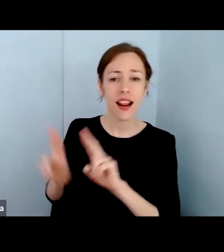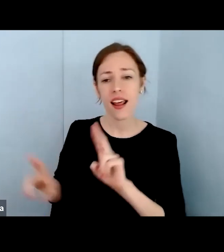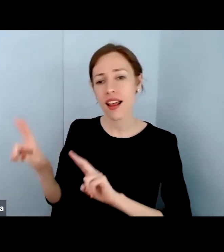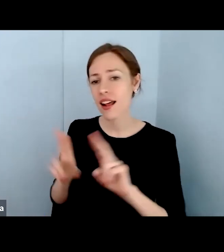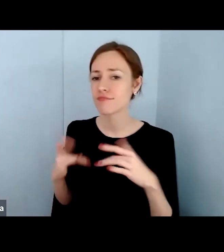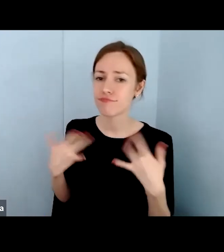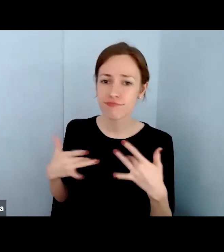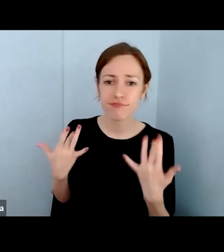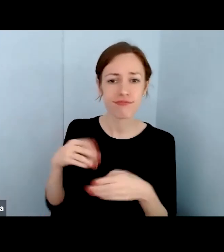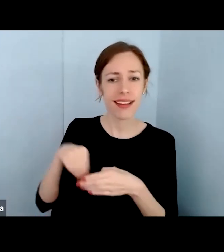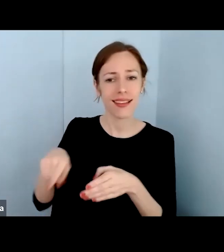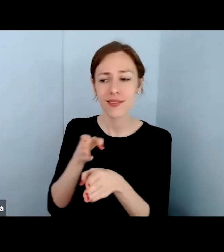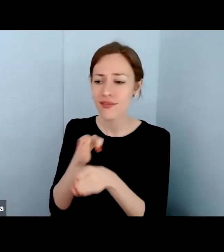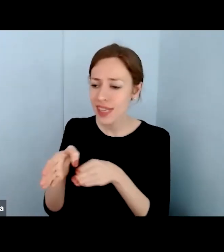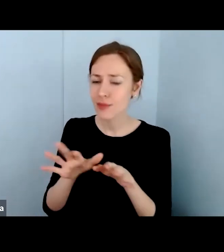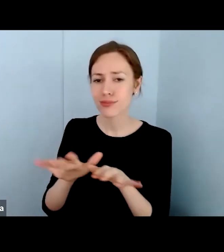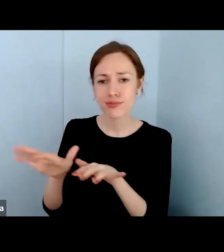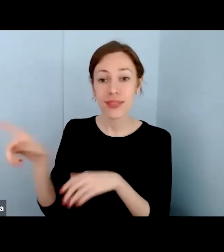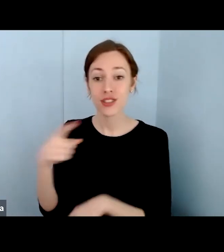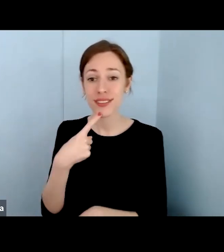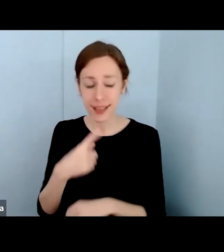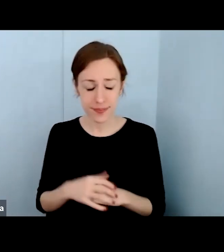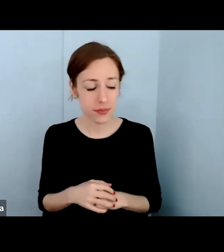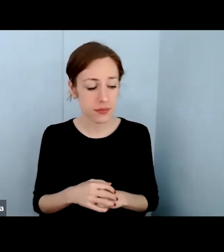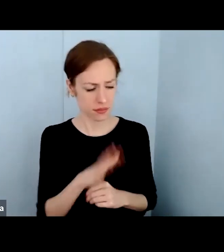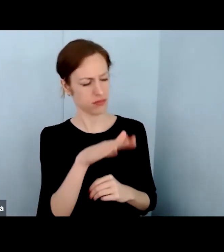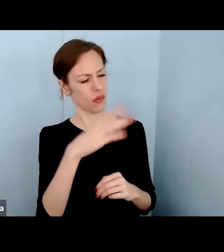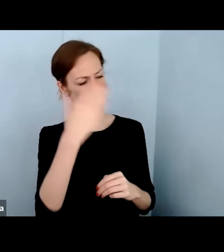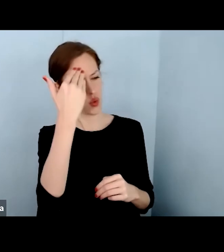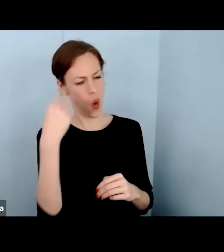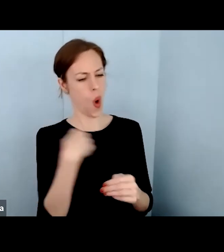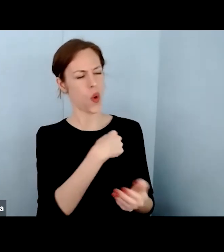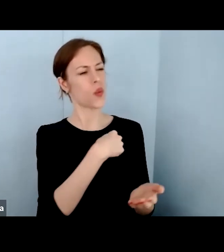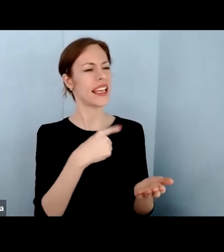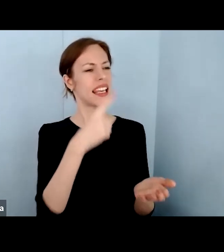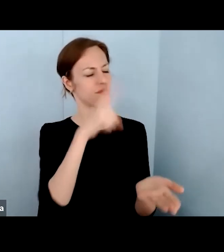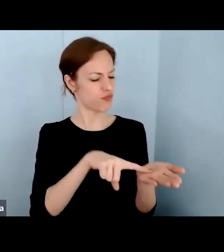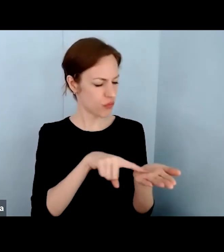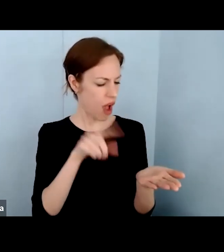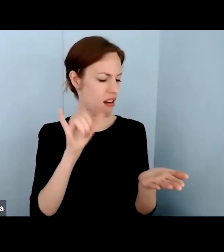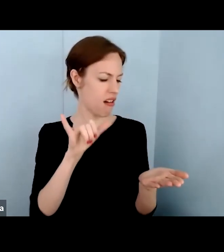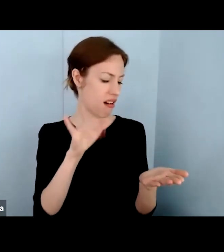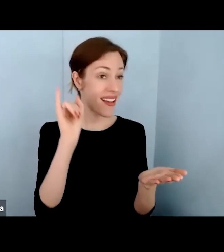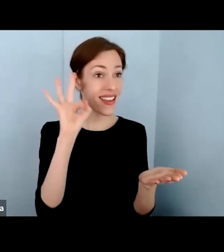well you know what we found out is that if you just have someone watching about 500, known accounts.